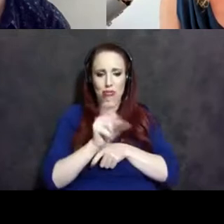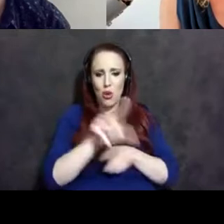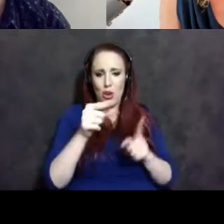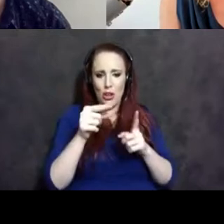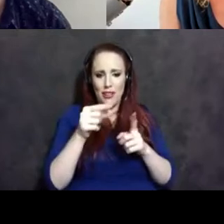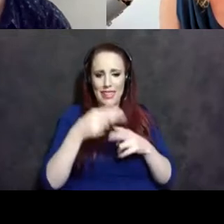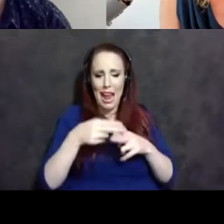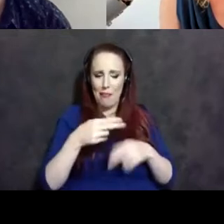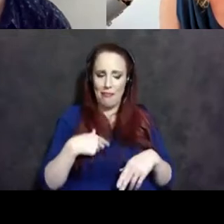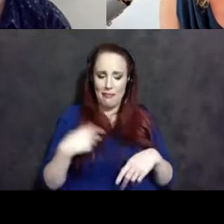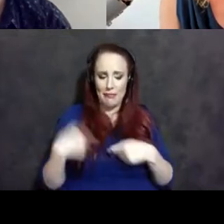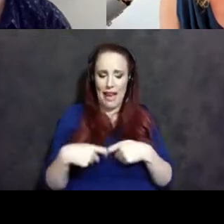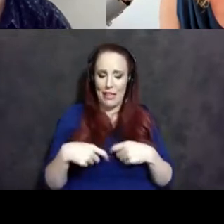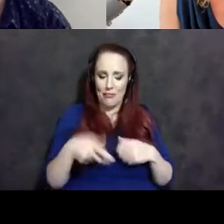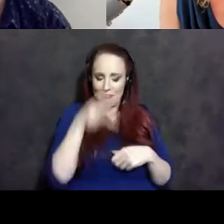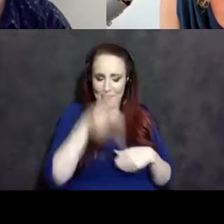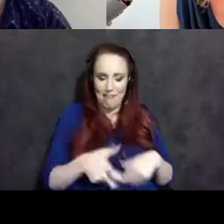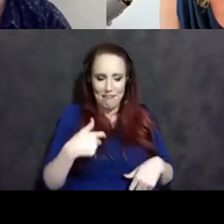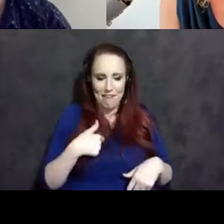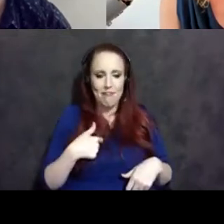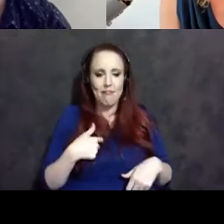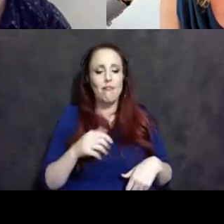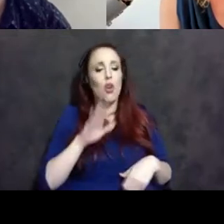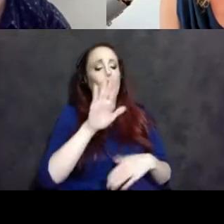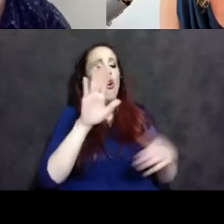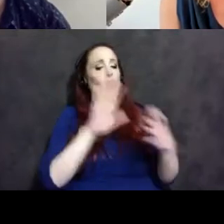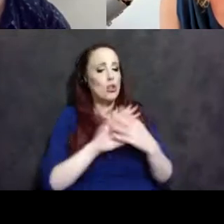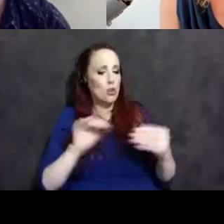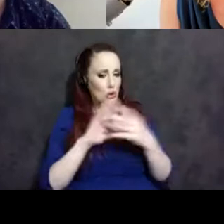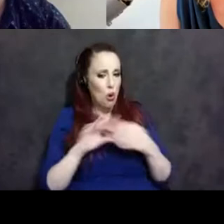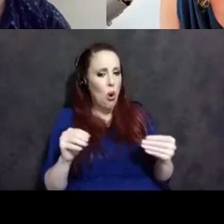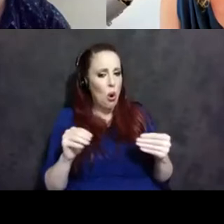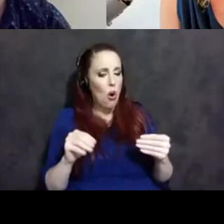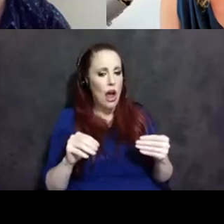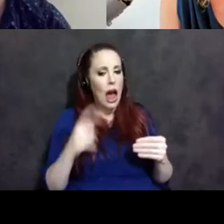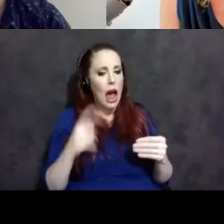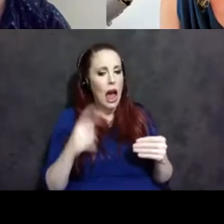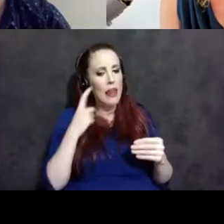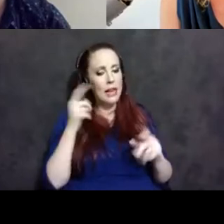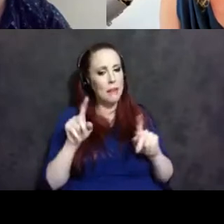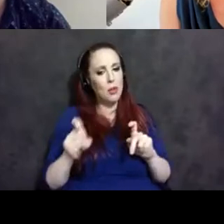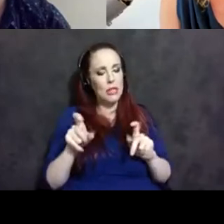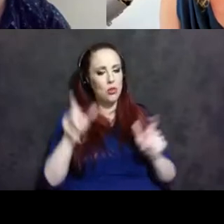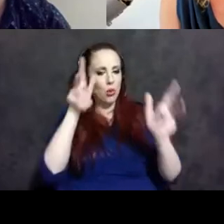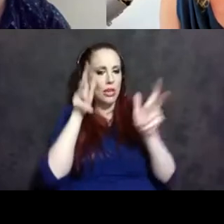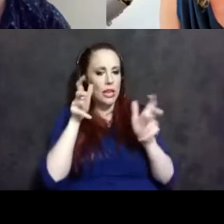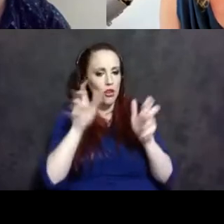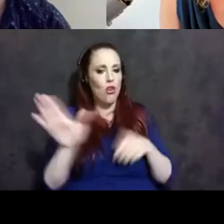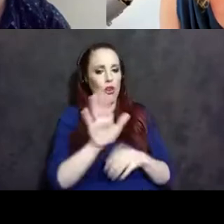But here's her story, and I think it needs to be heard.